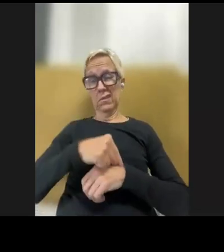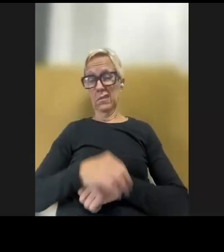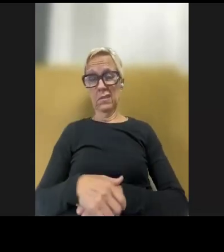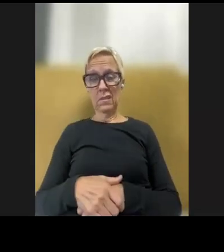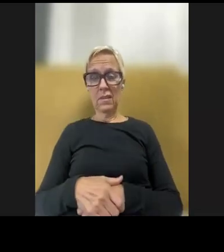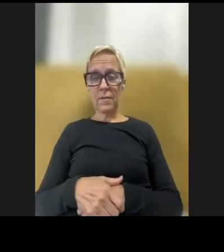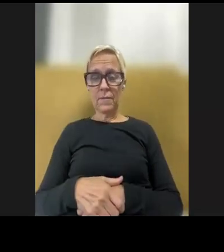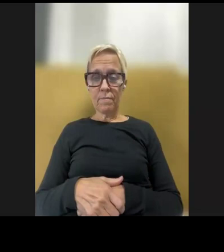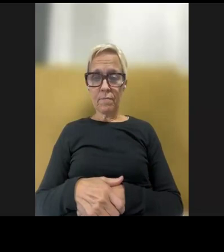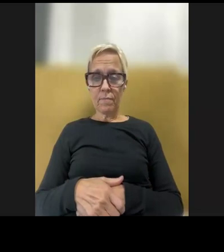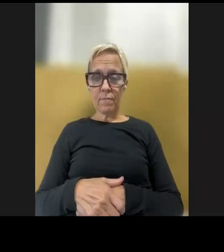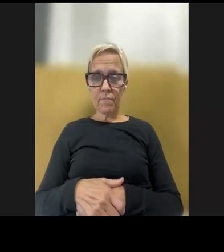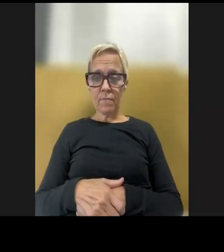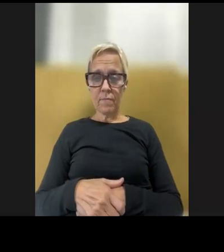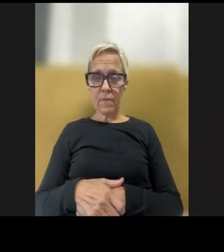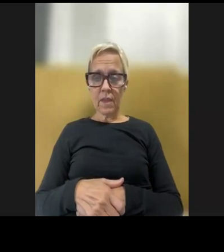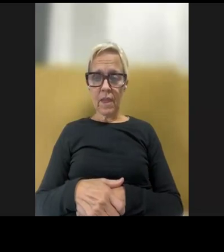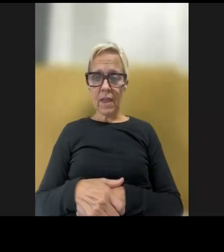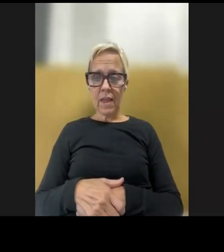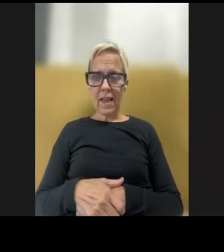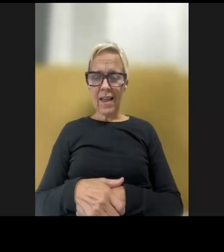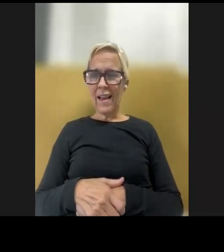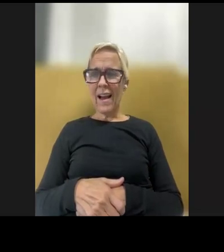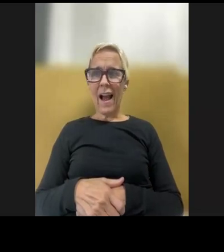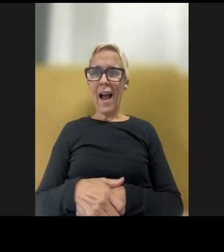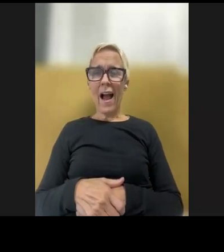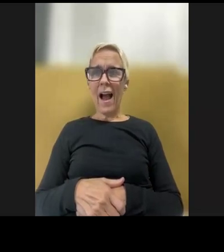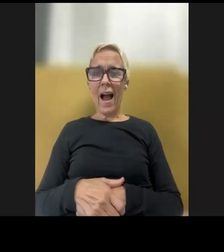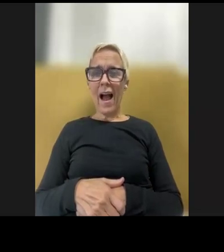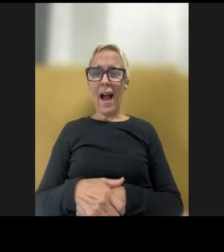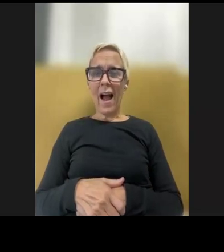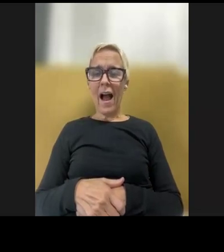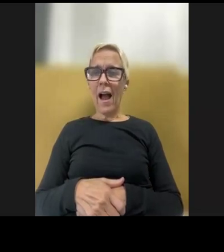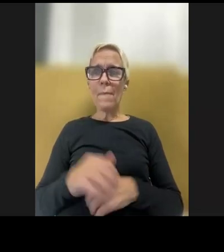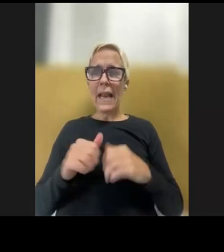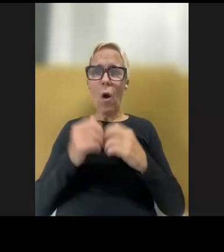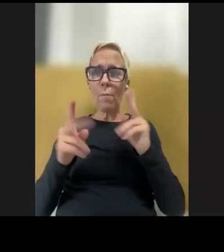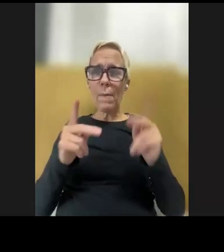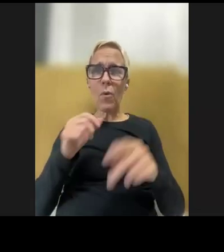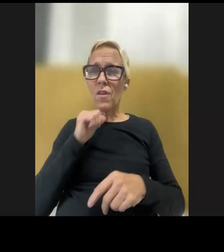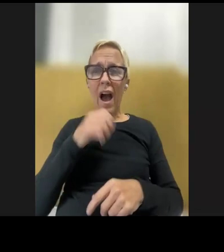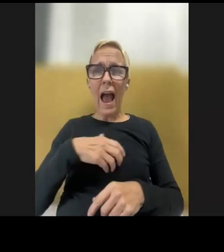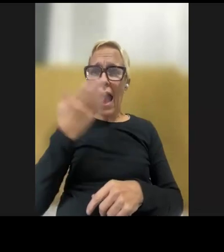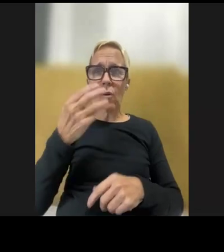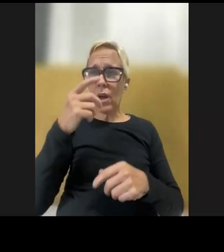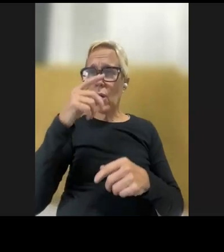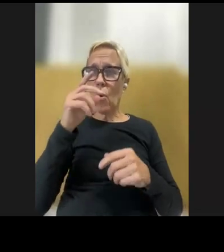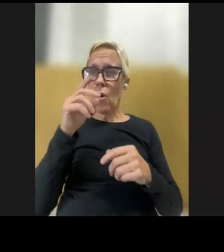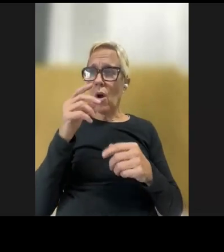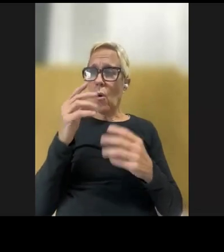We should be filing complaints all the time.